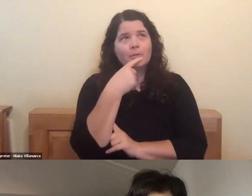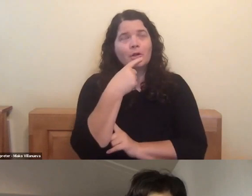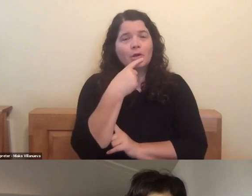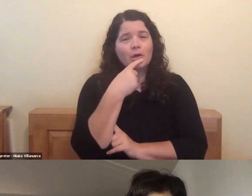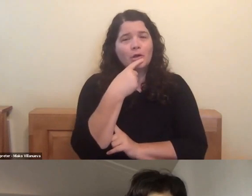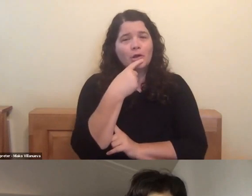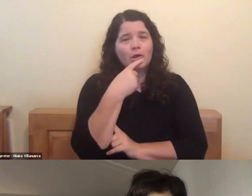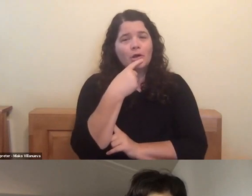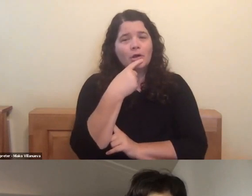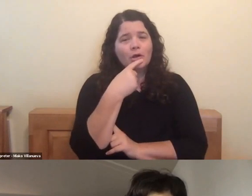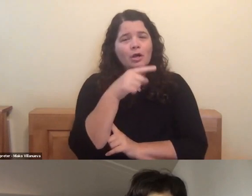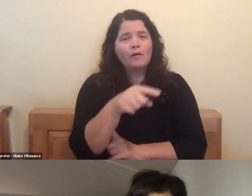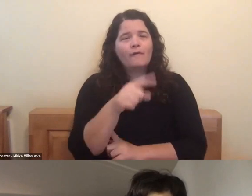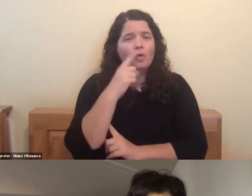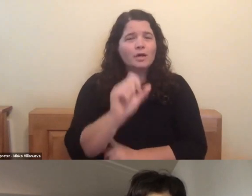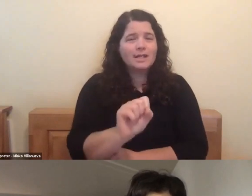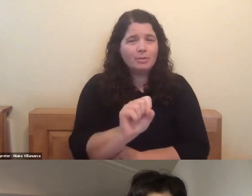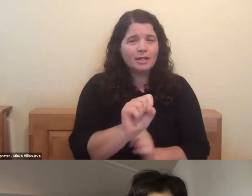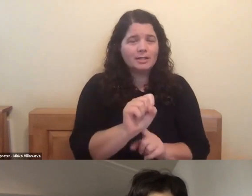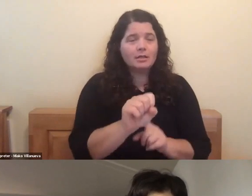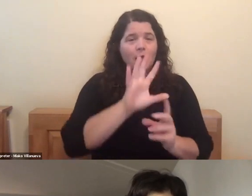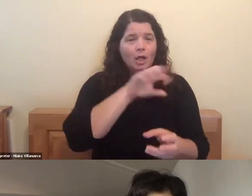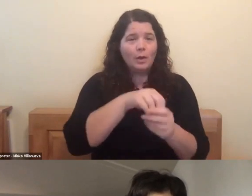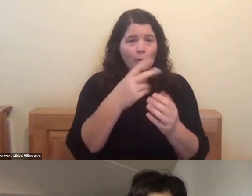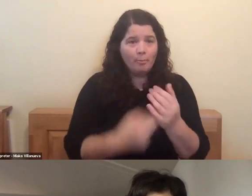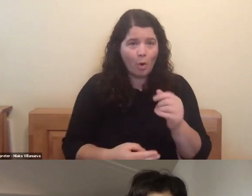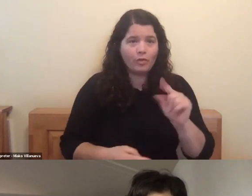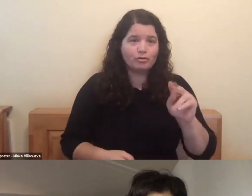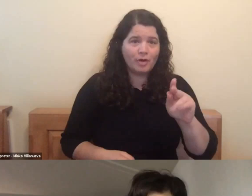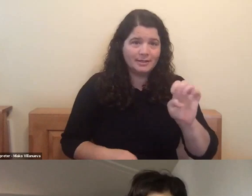transitive subjects or just transitive subjects because if they were if you included intransitive